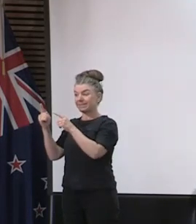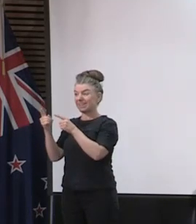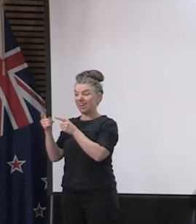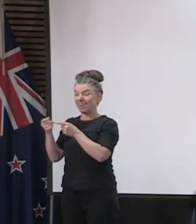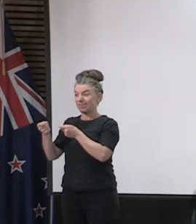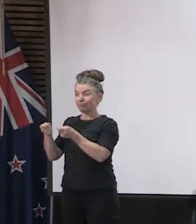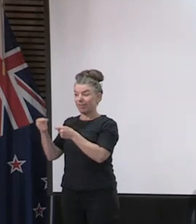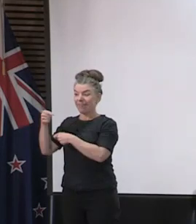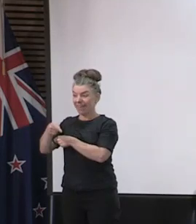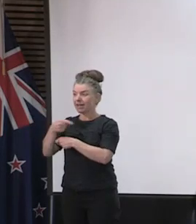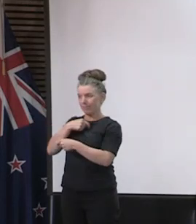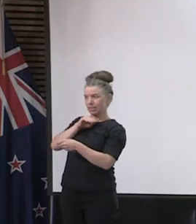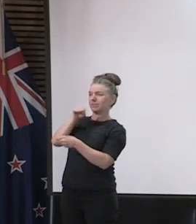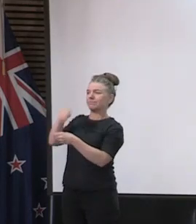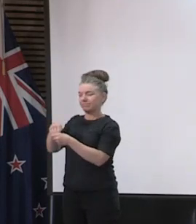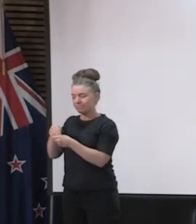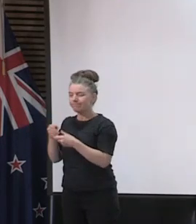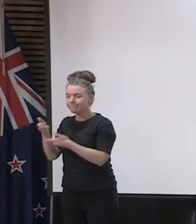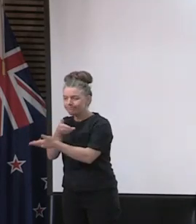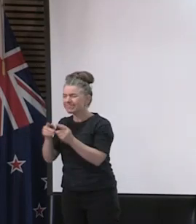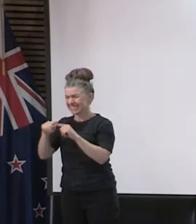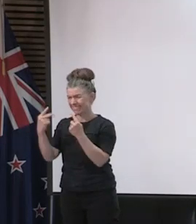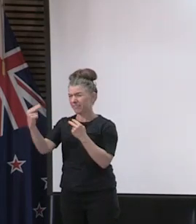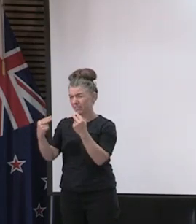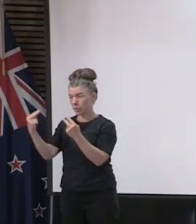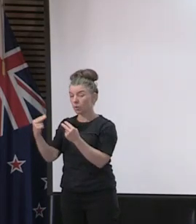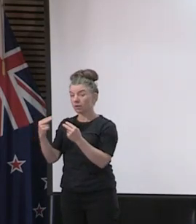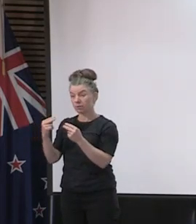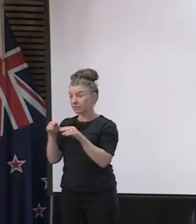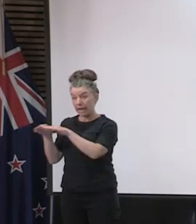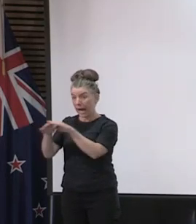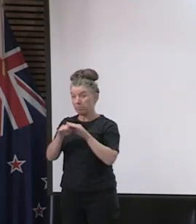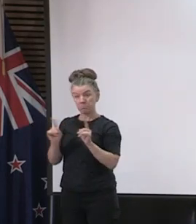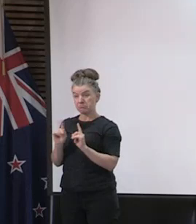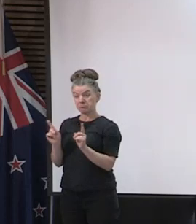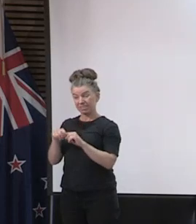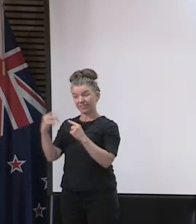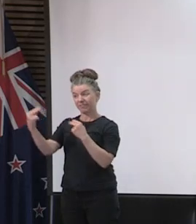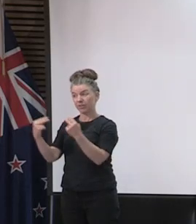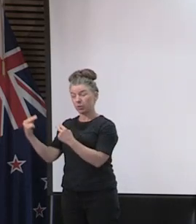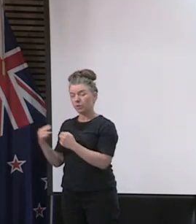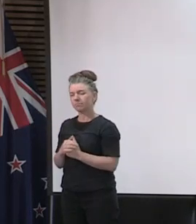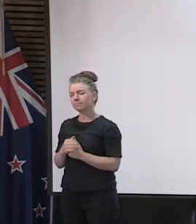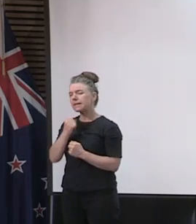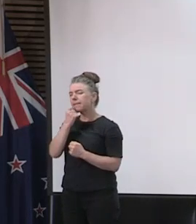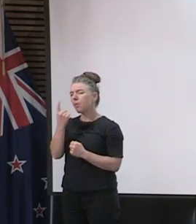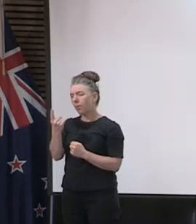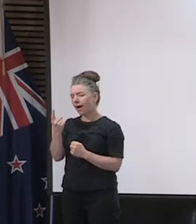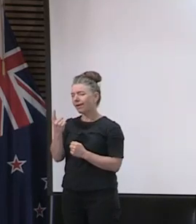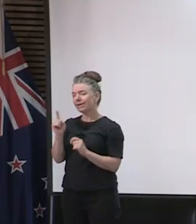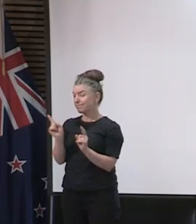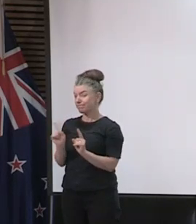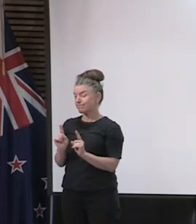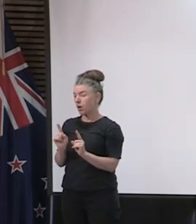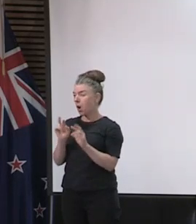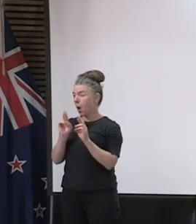there is a Church leaders